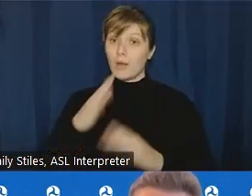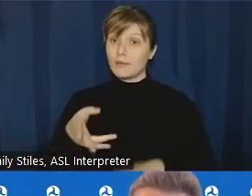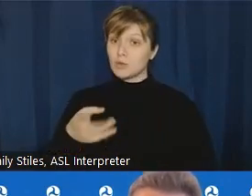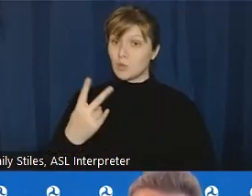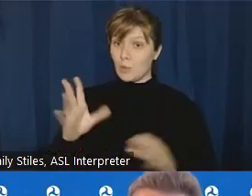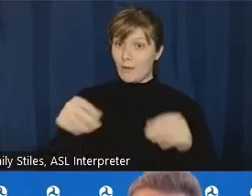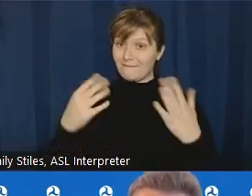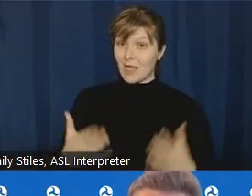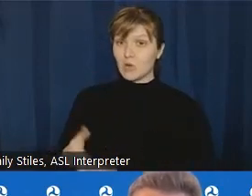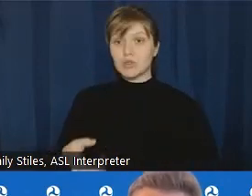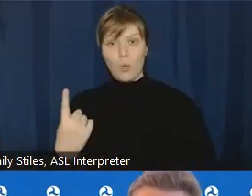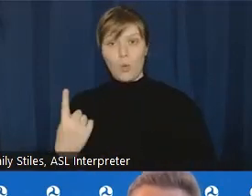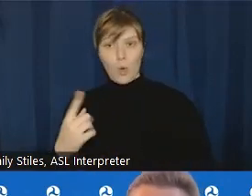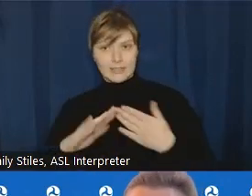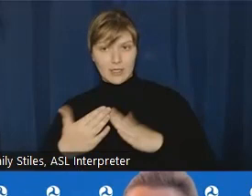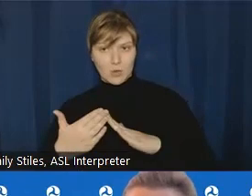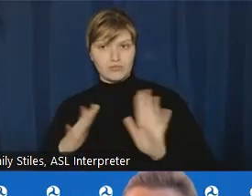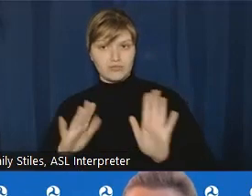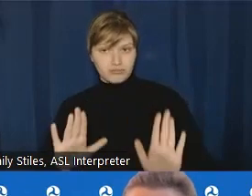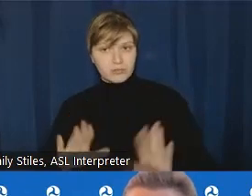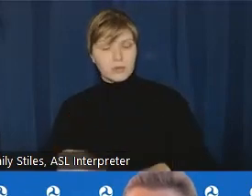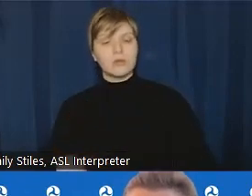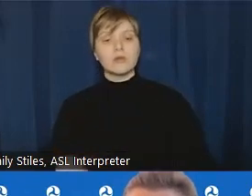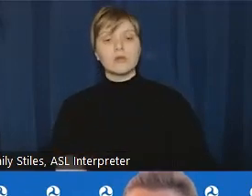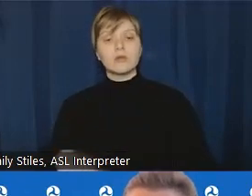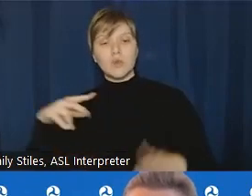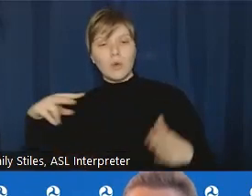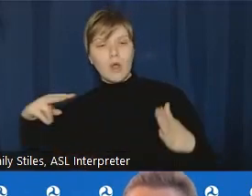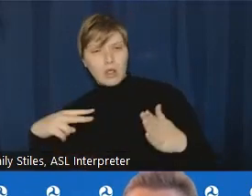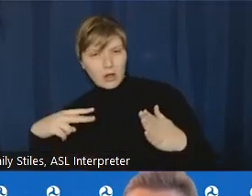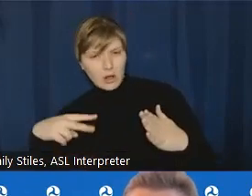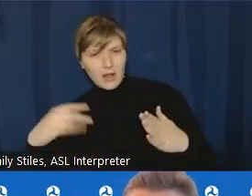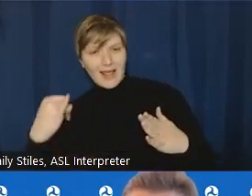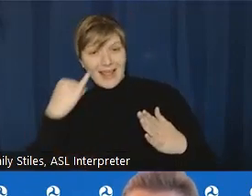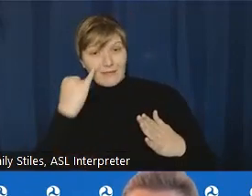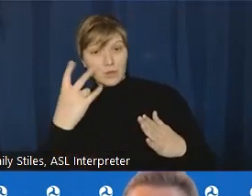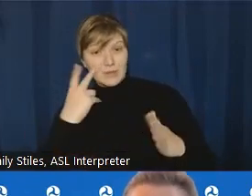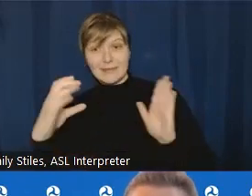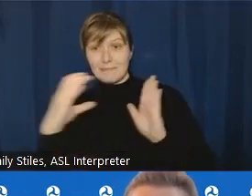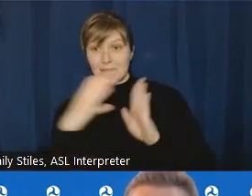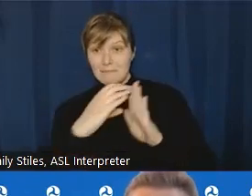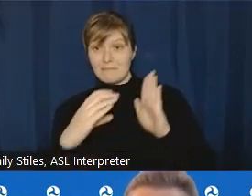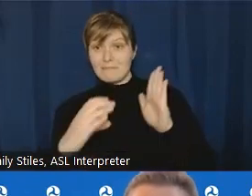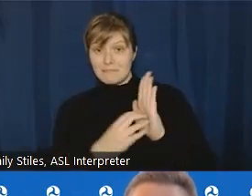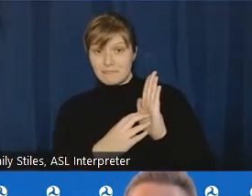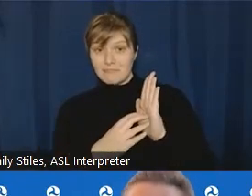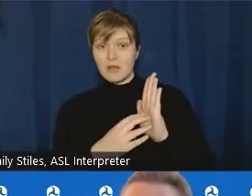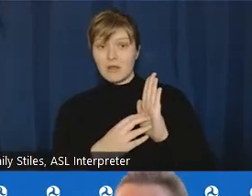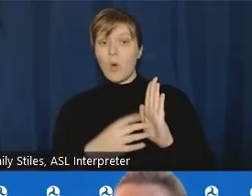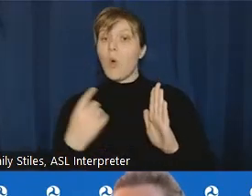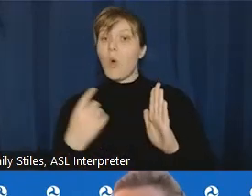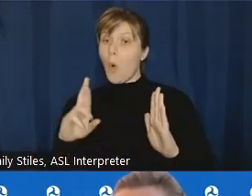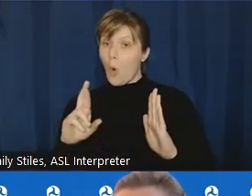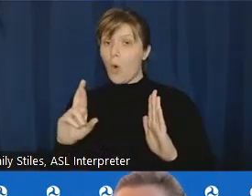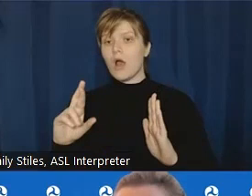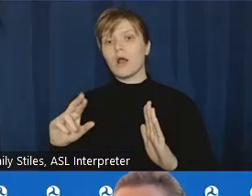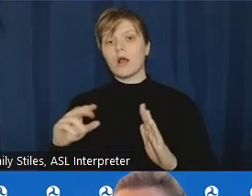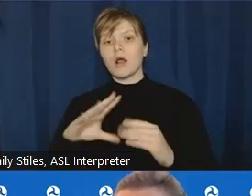have to do is look at the bottom and notice if there is an option to go to the second page. That’s how you know if there is more than one provider in a community.